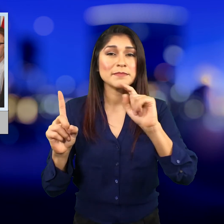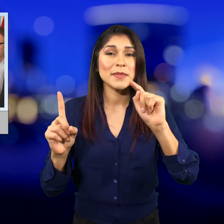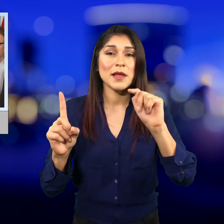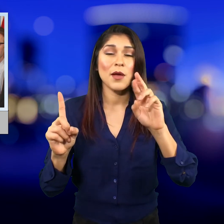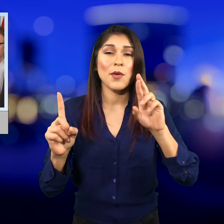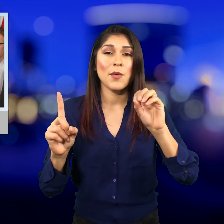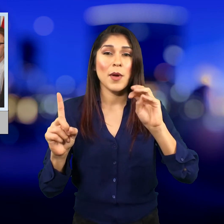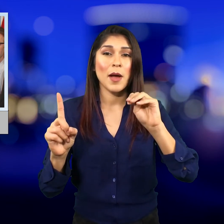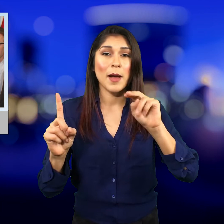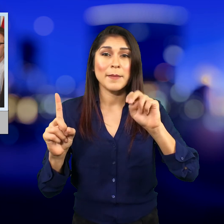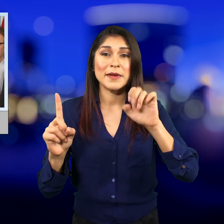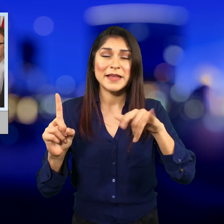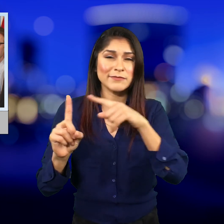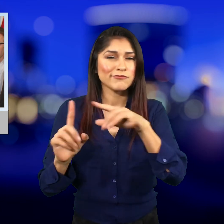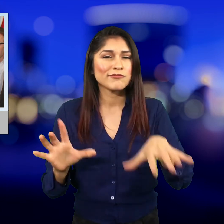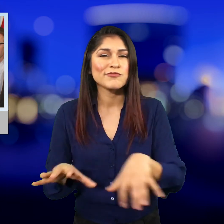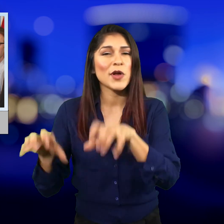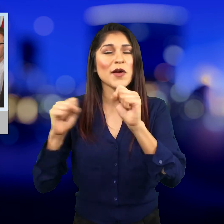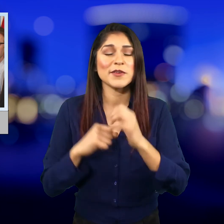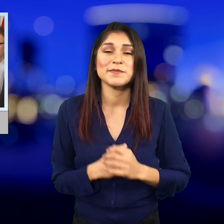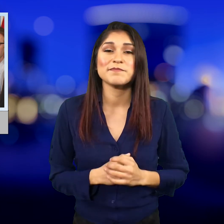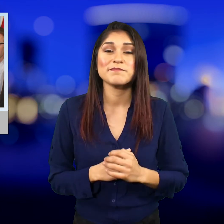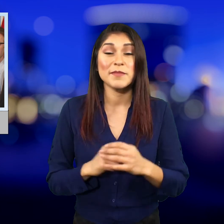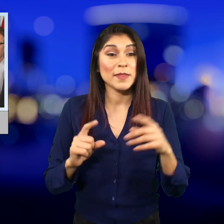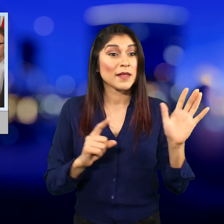see Mitt Romney one day take his place.